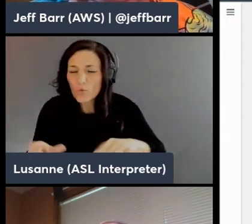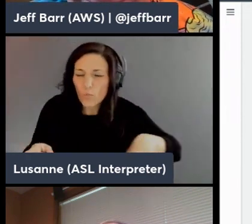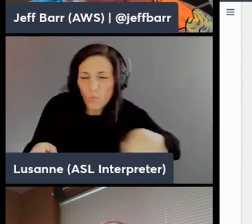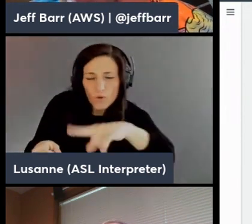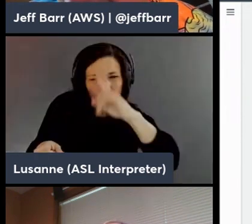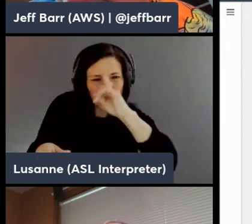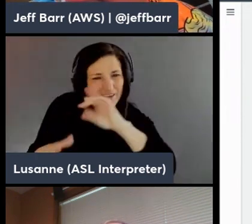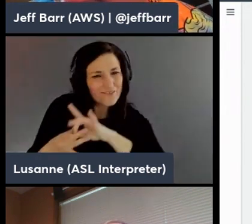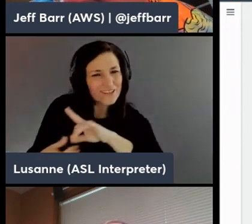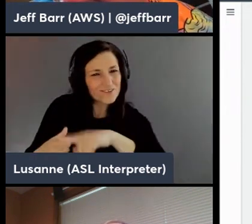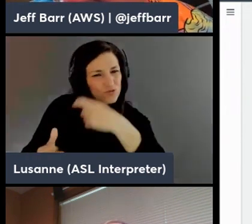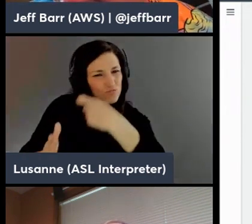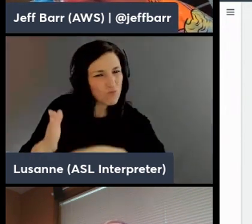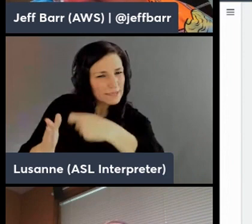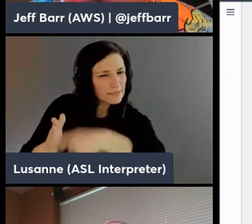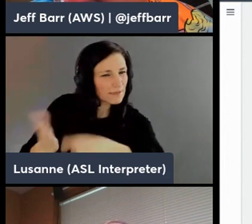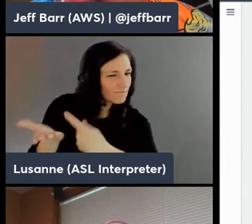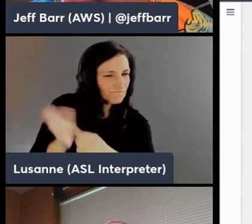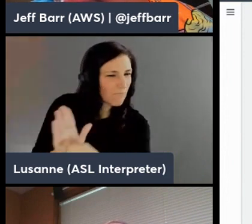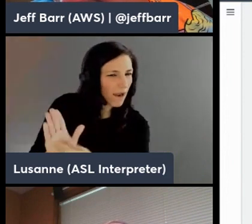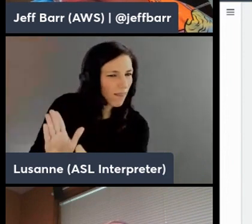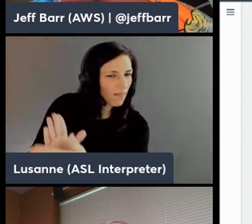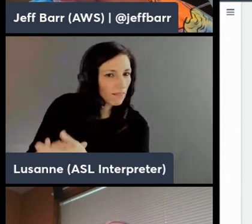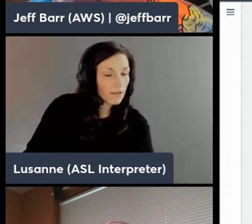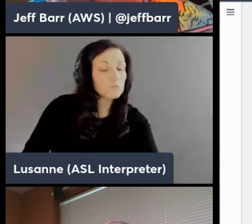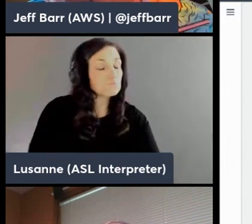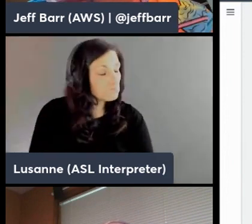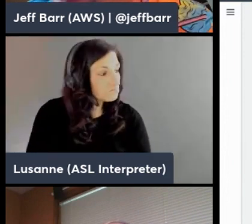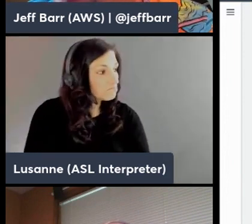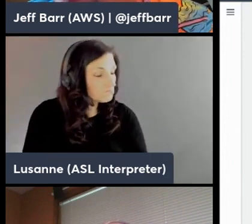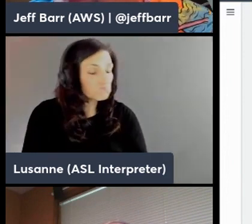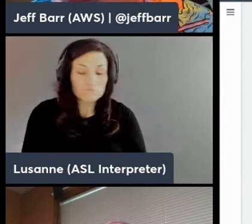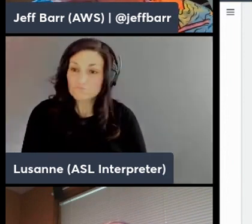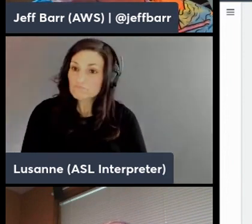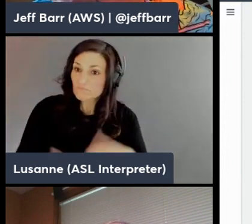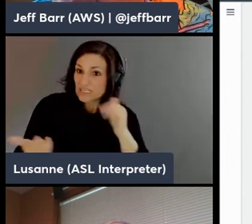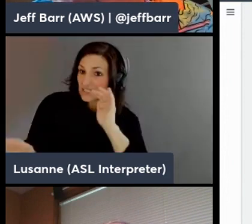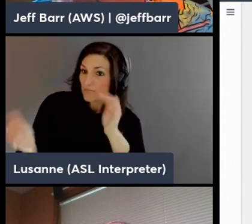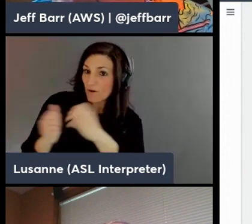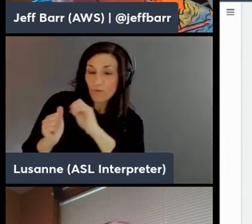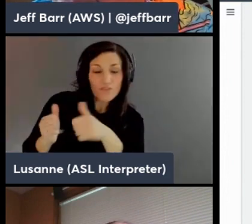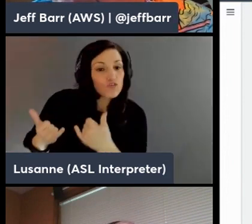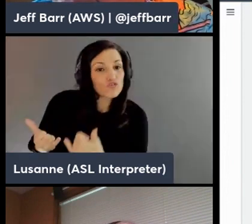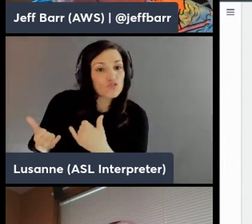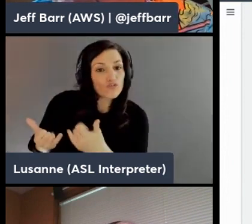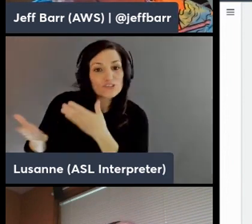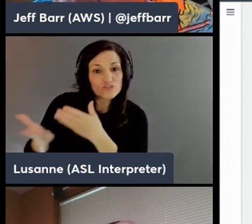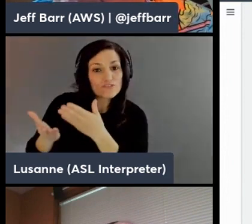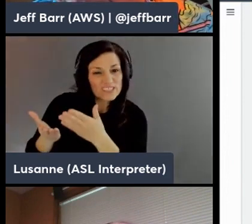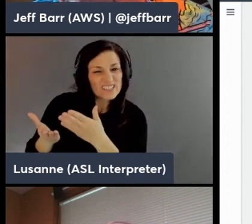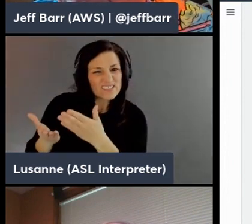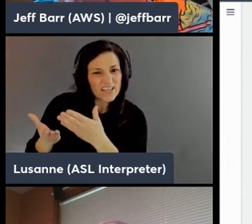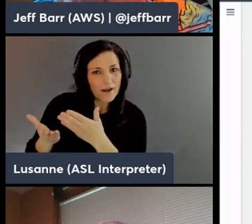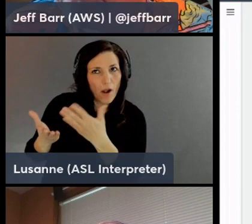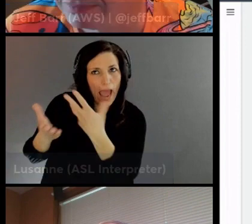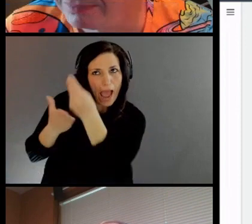It's definitely comparable with current services that are available. I believe we have, I think we actually have it